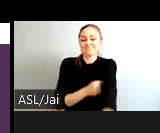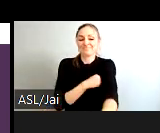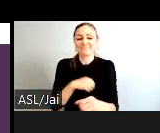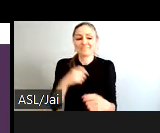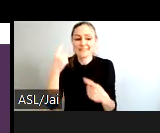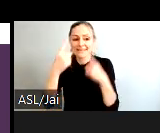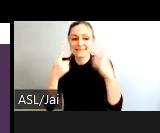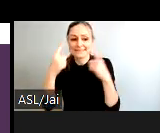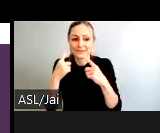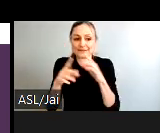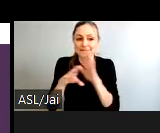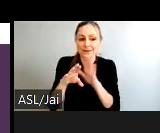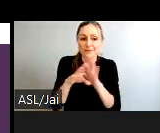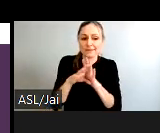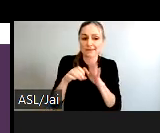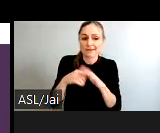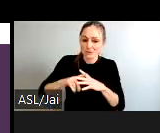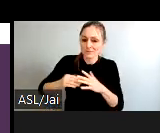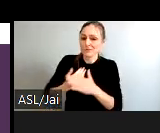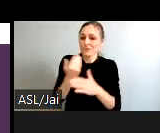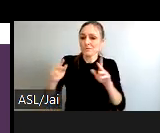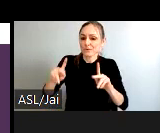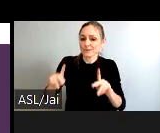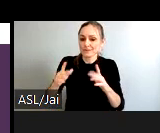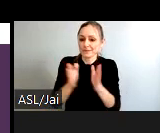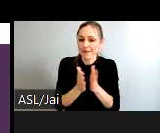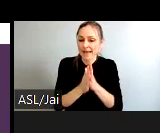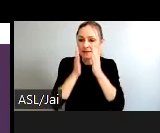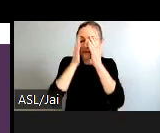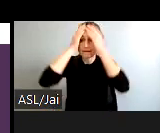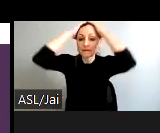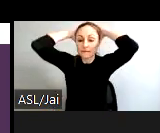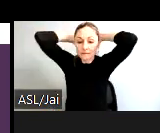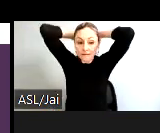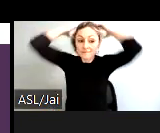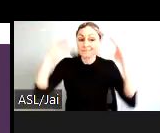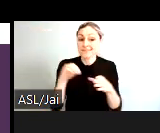an onboarding packet for members. This would contain in plain language information